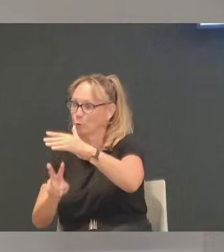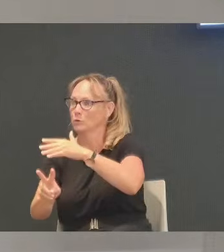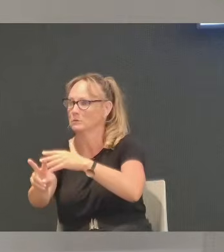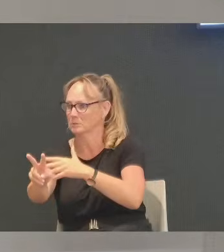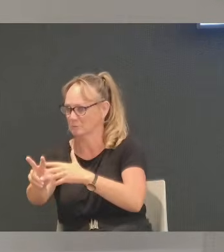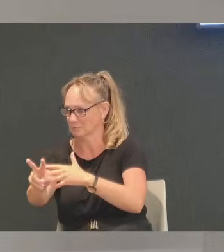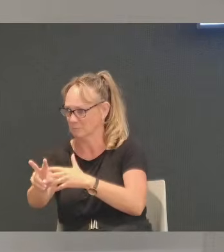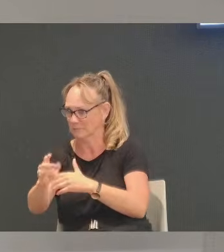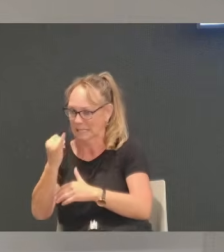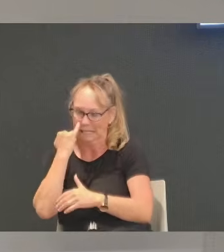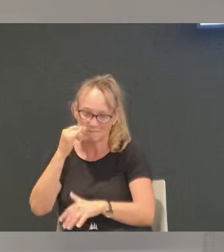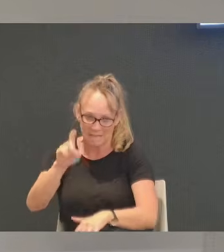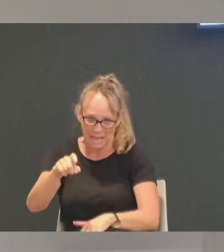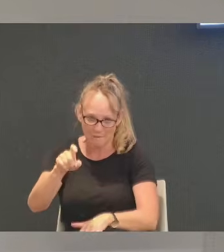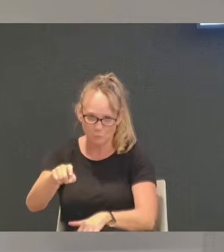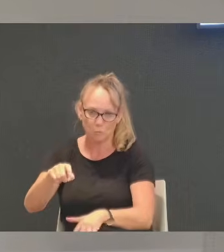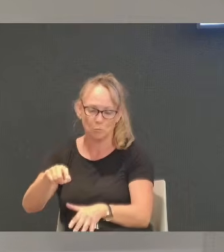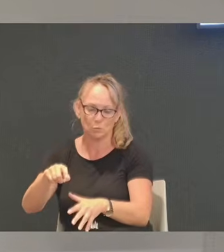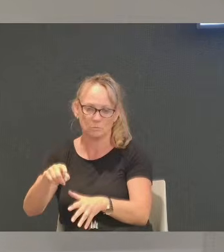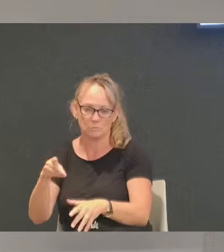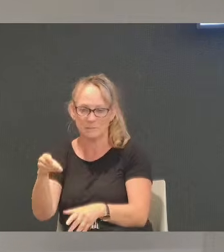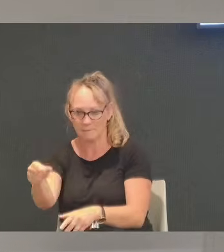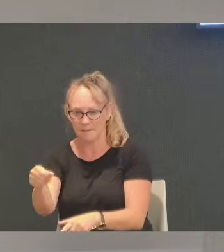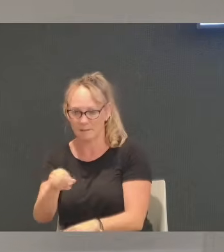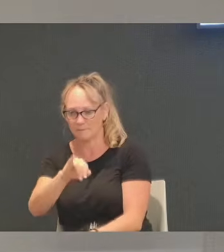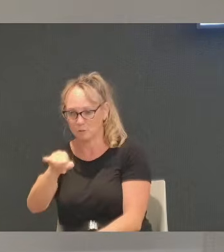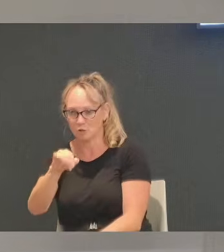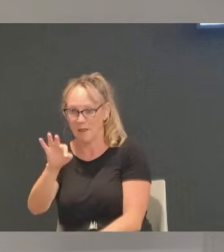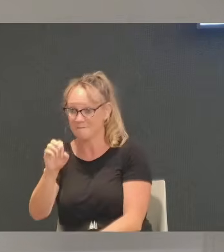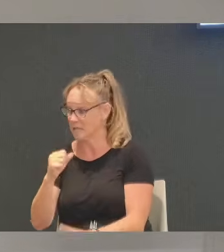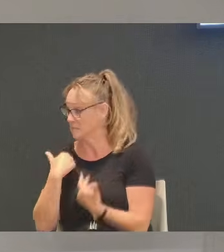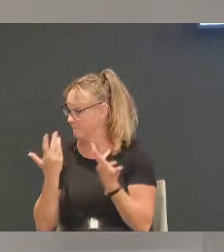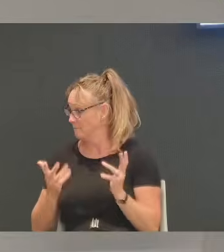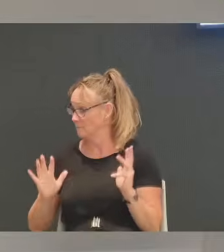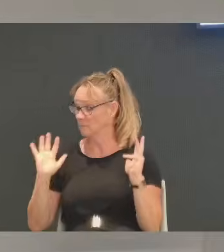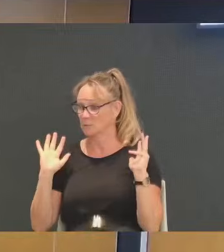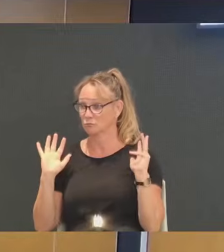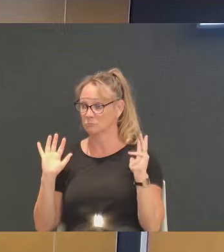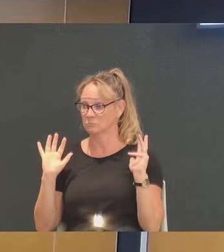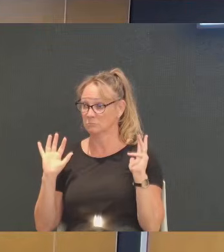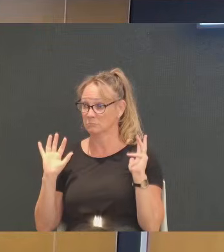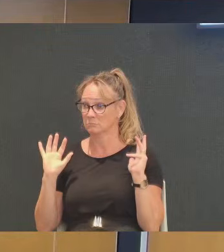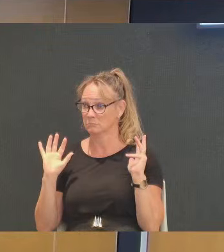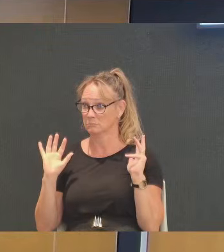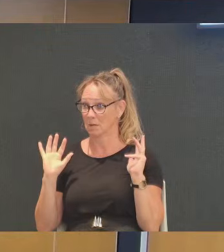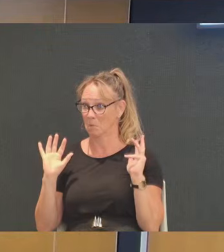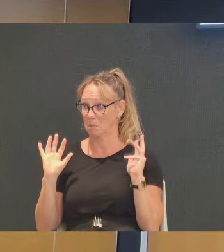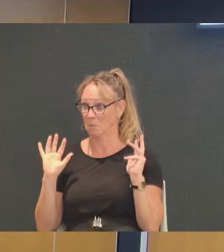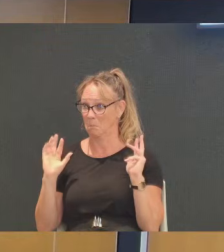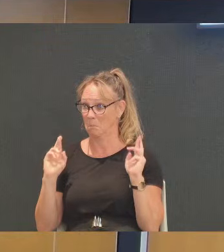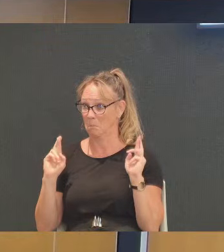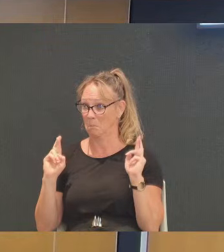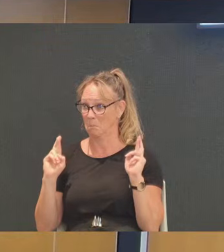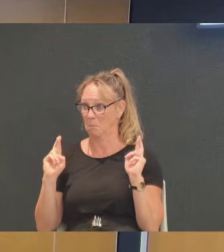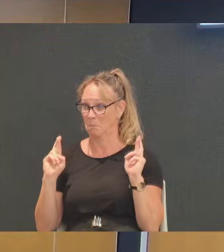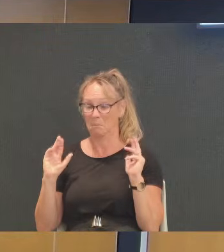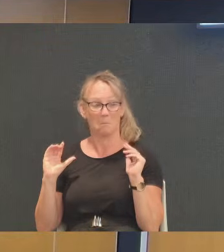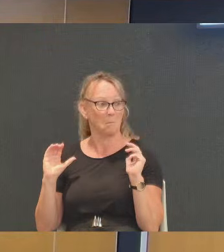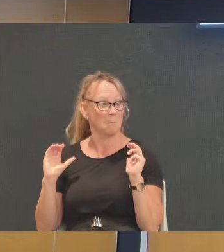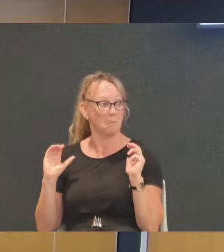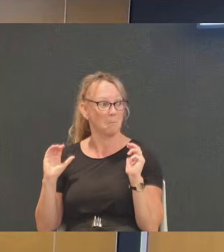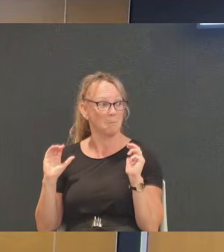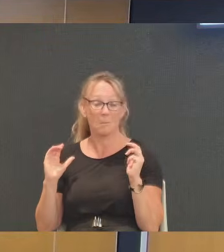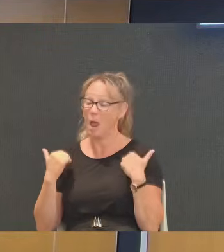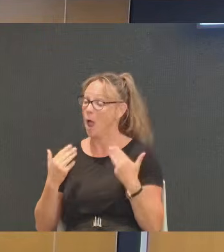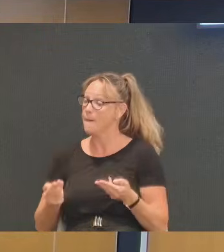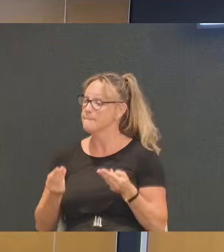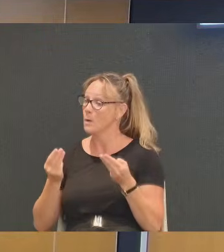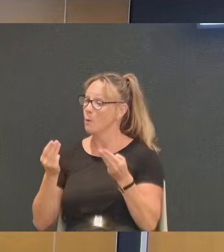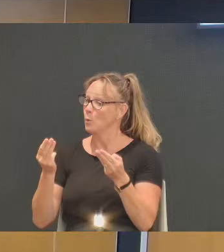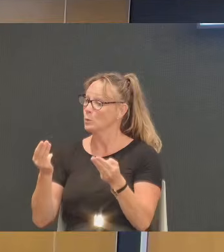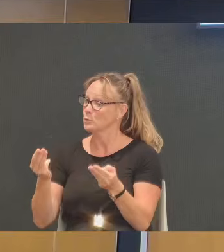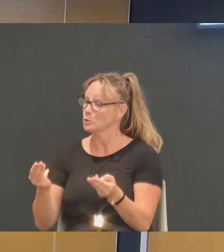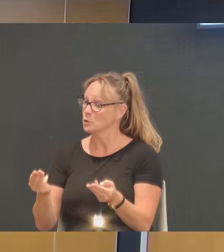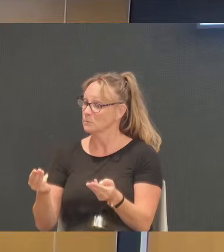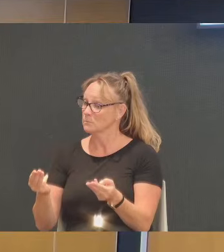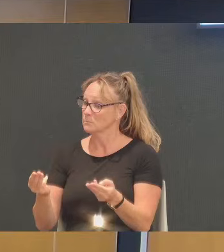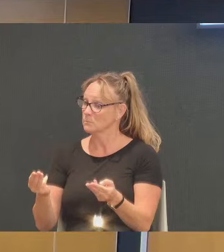for JFS. And I think that's all that I have. So, let's see. I make a motion to adopt items 9